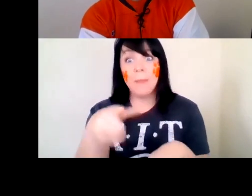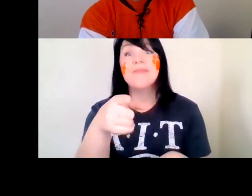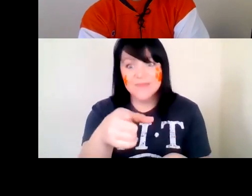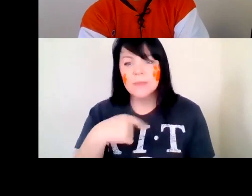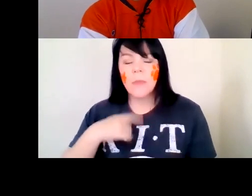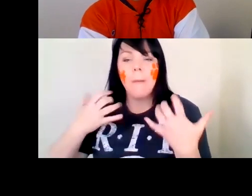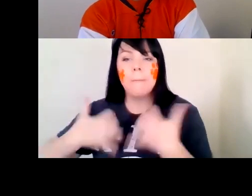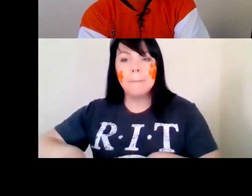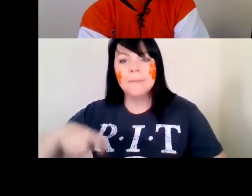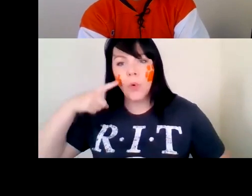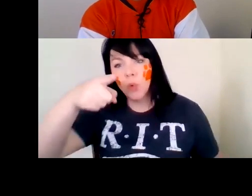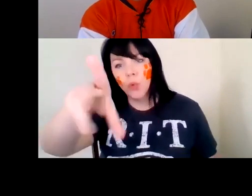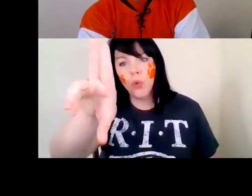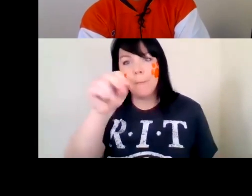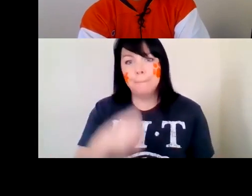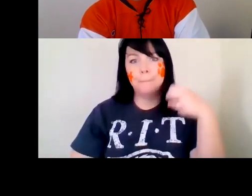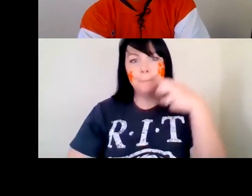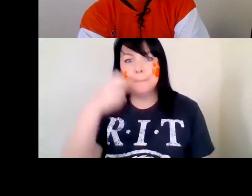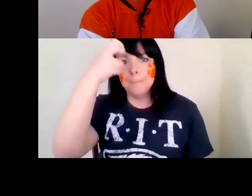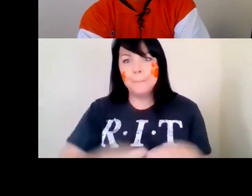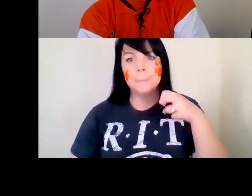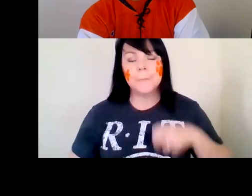If so, we will make it happen for you, no problem.